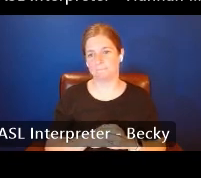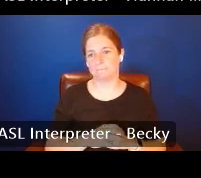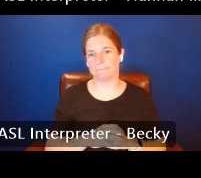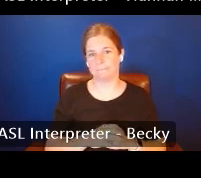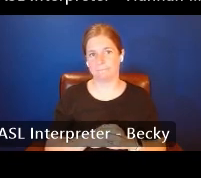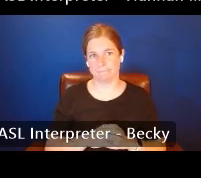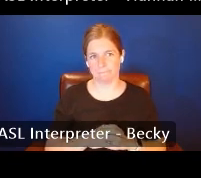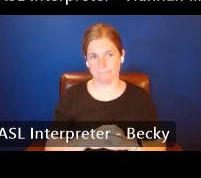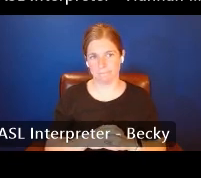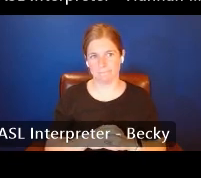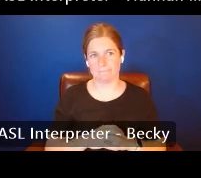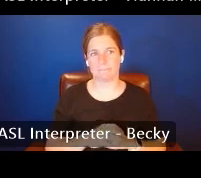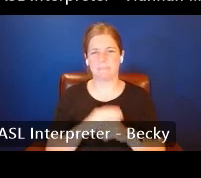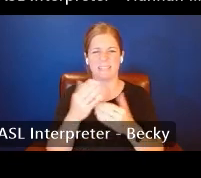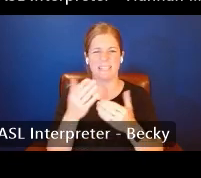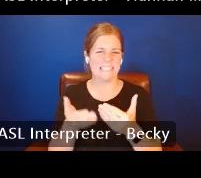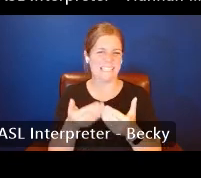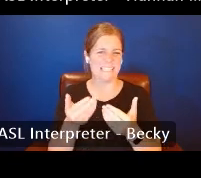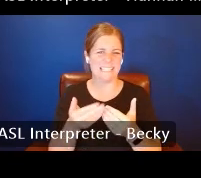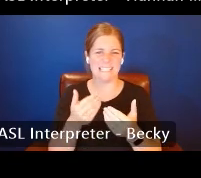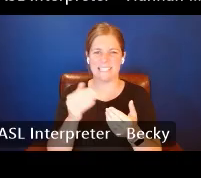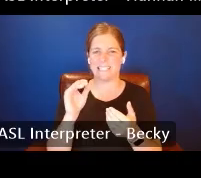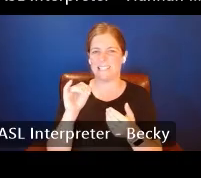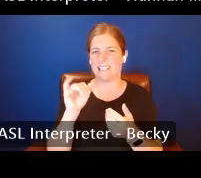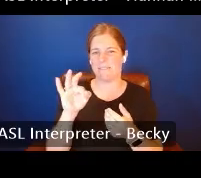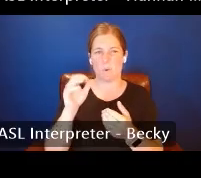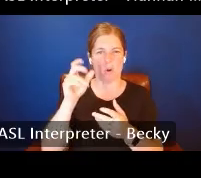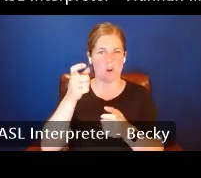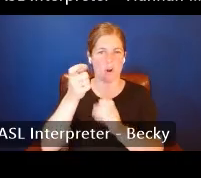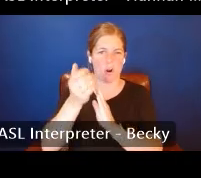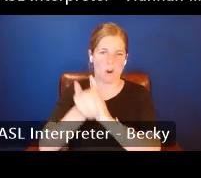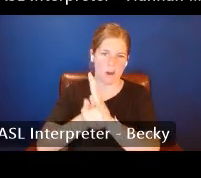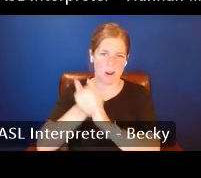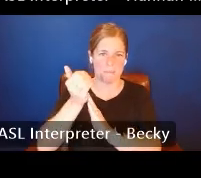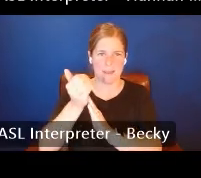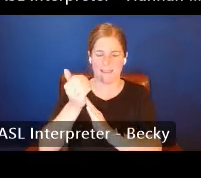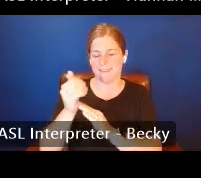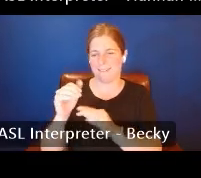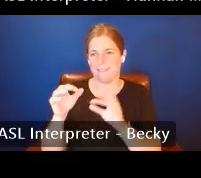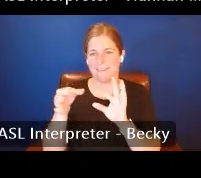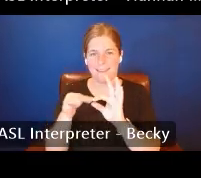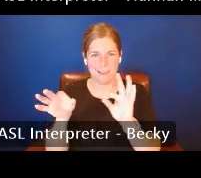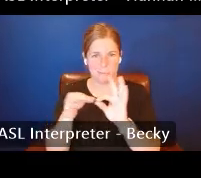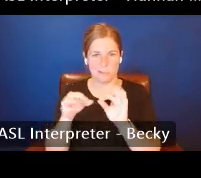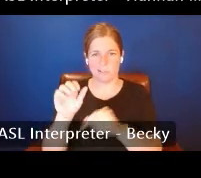Alt+Shift+C. Secondly, we have interpreter, ASL interpreter on site.